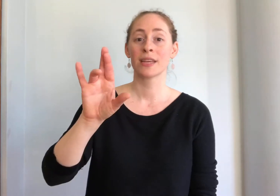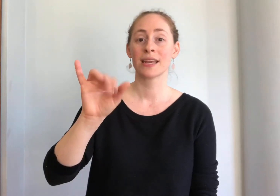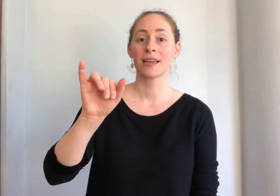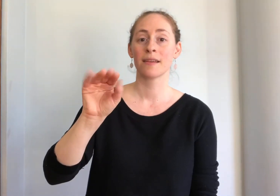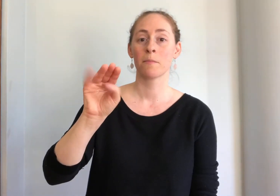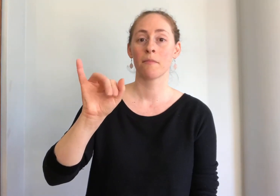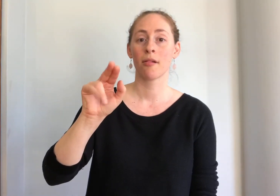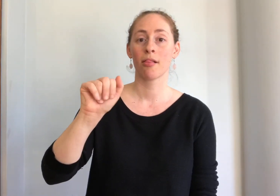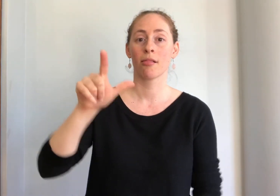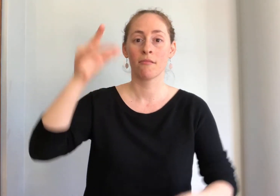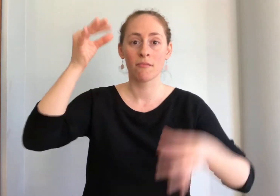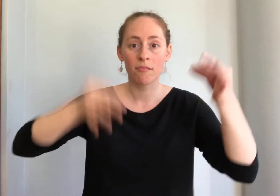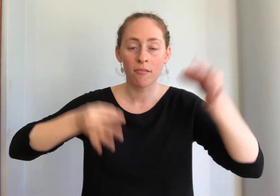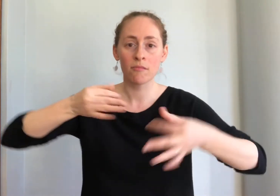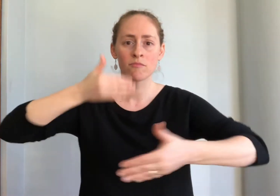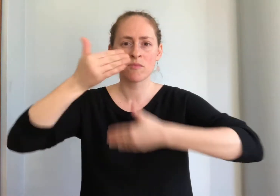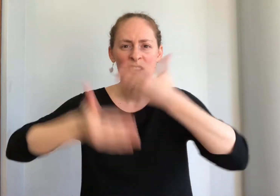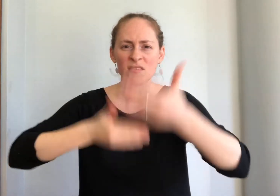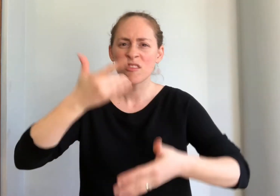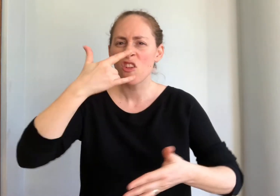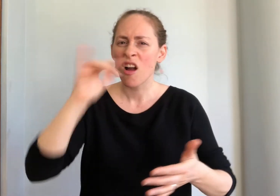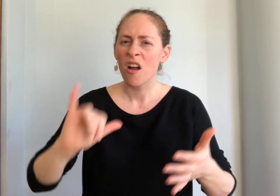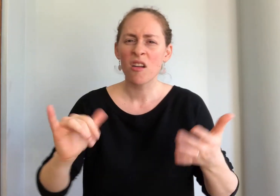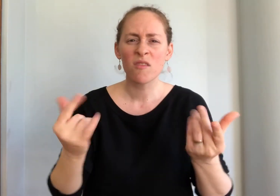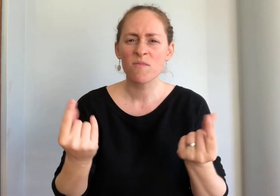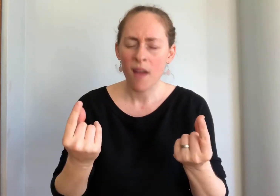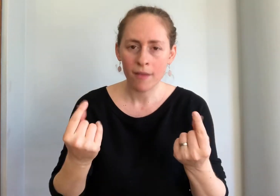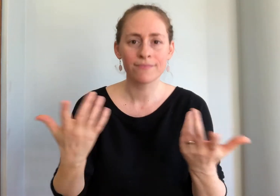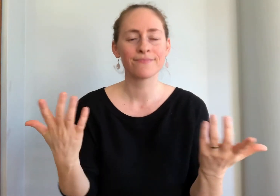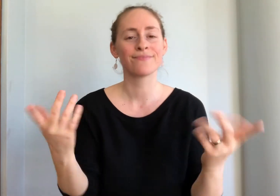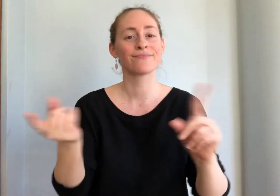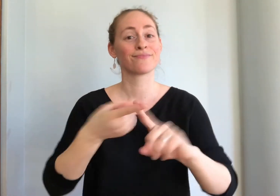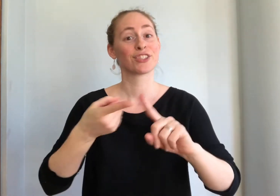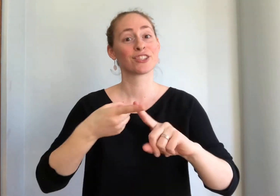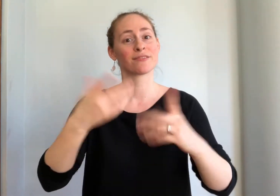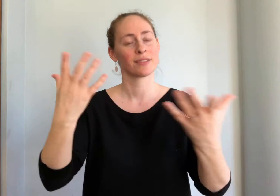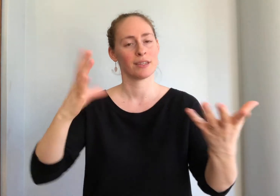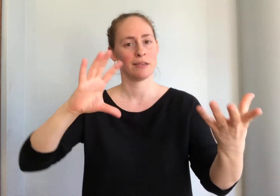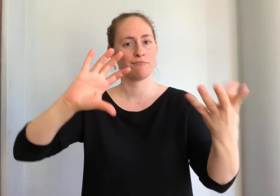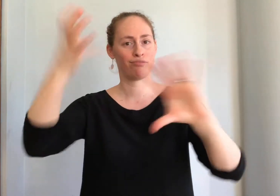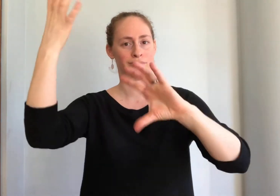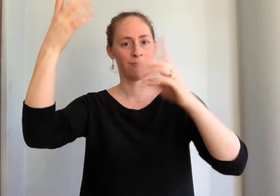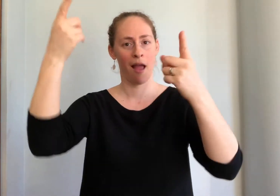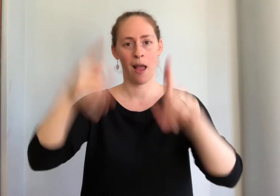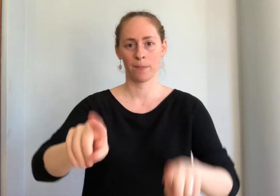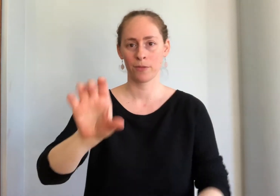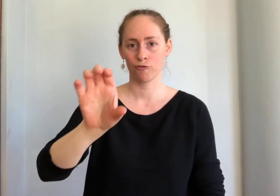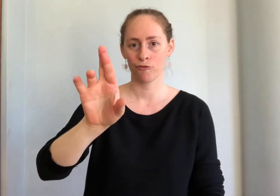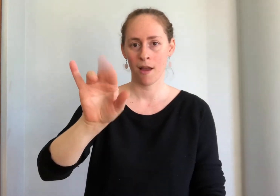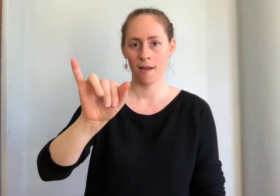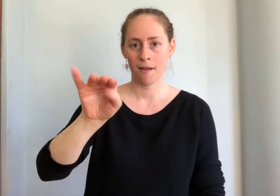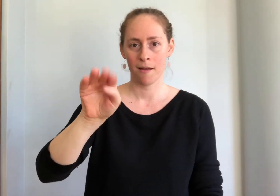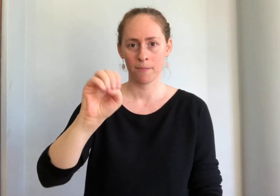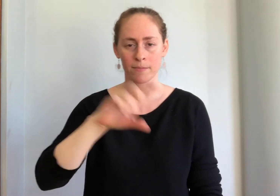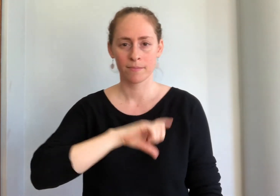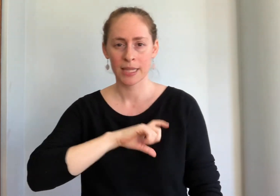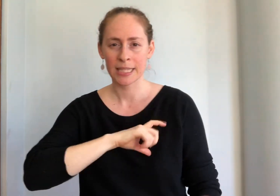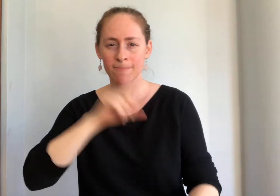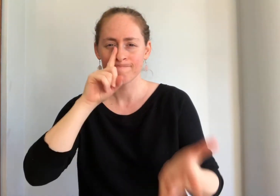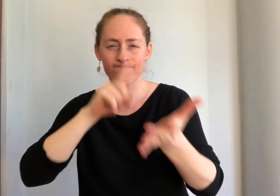What does the criminal justice system look like? When a crime happens,